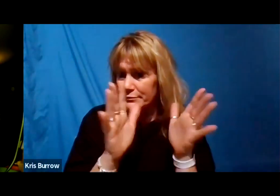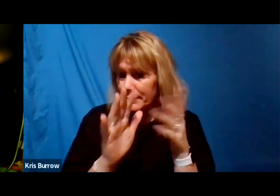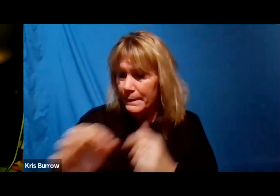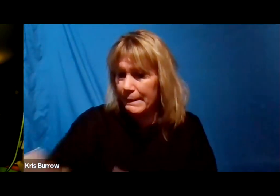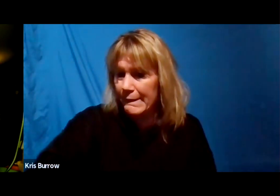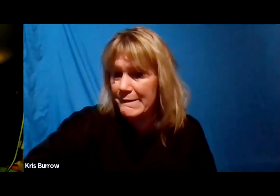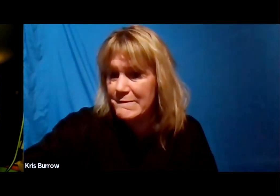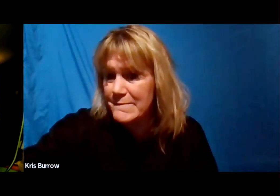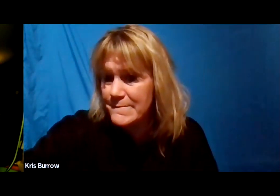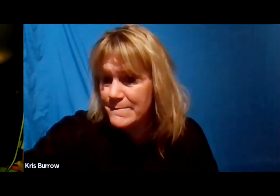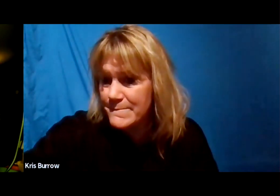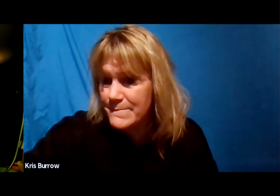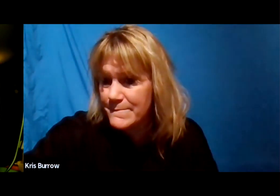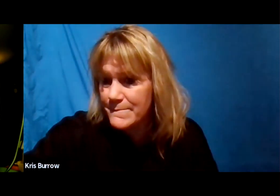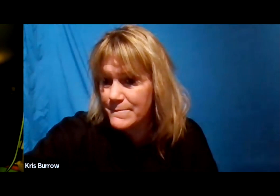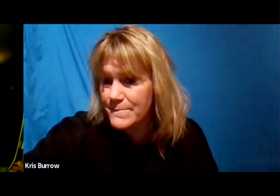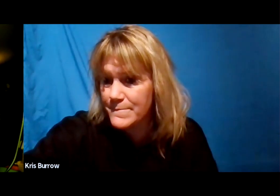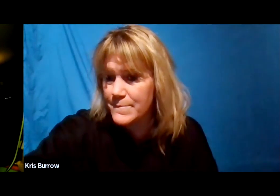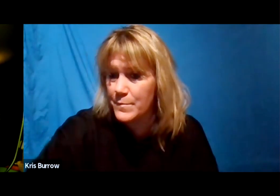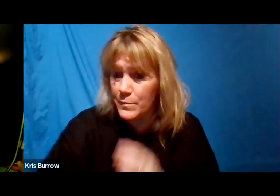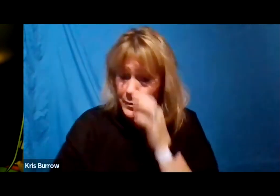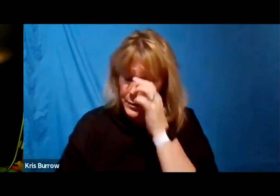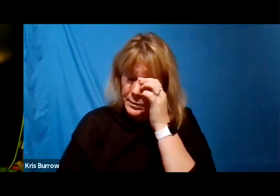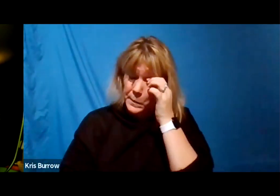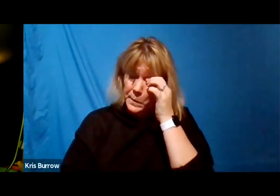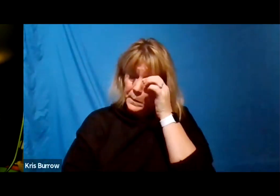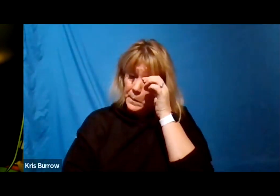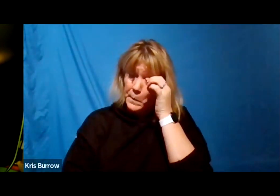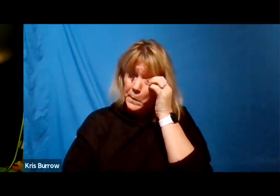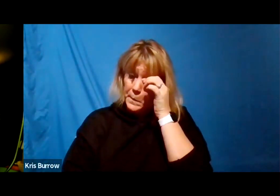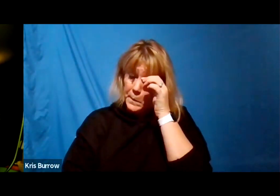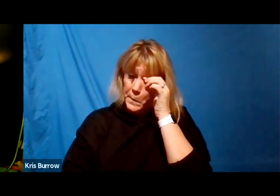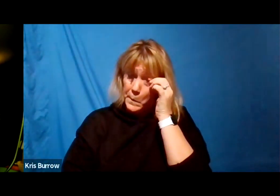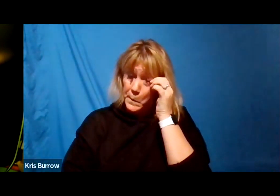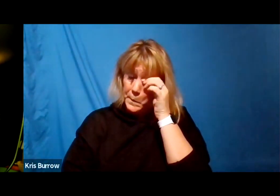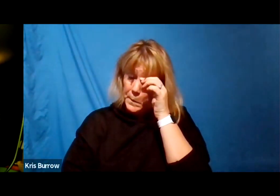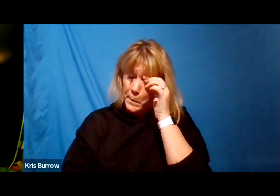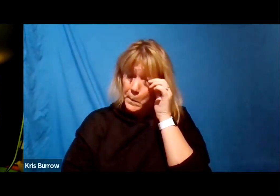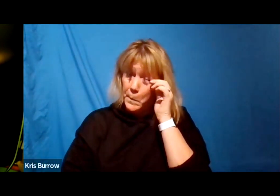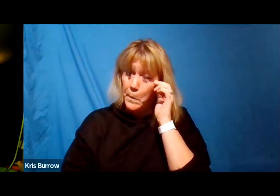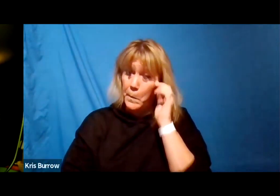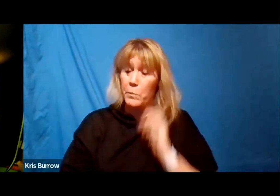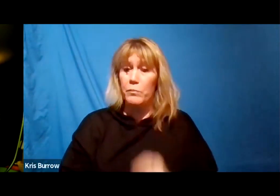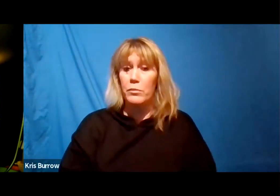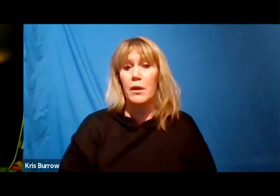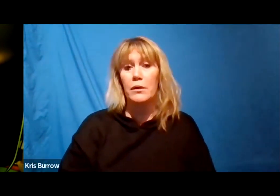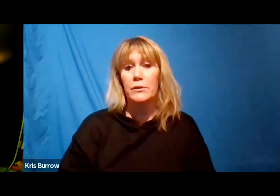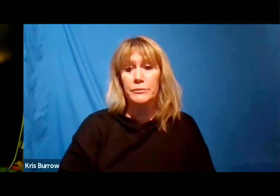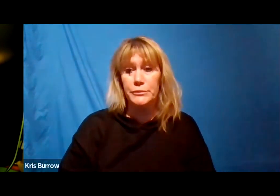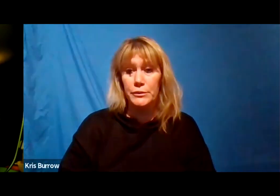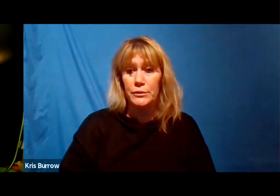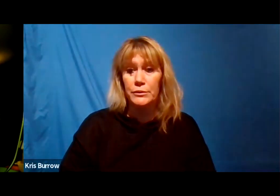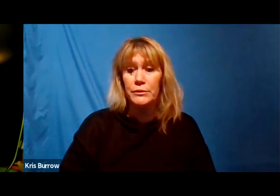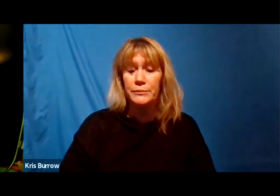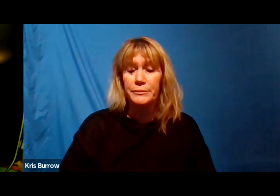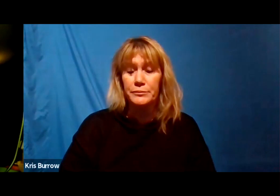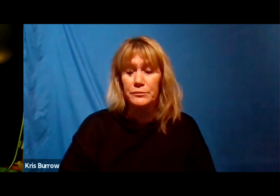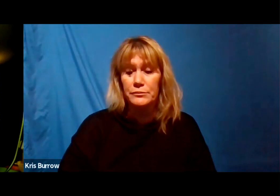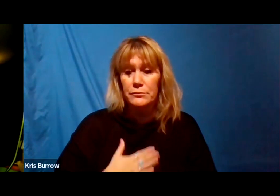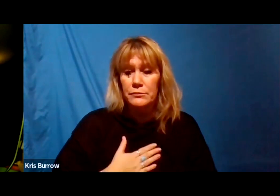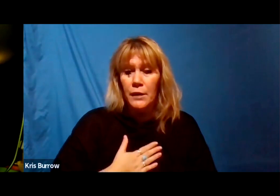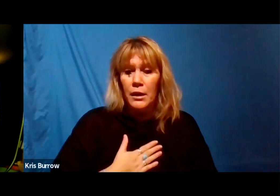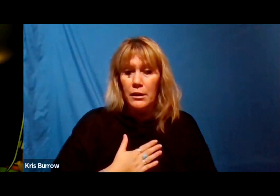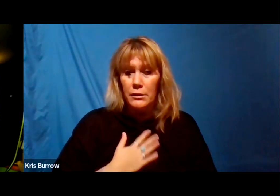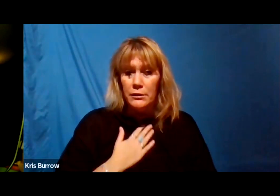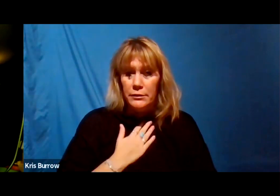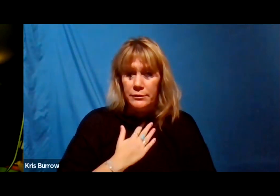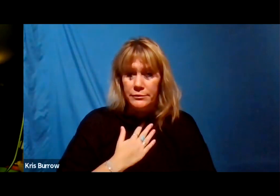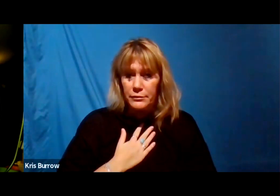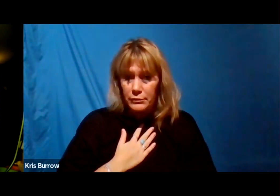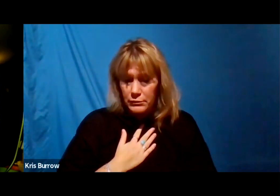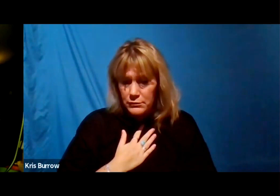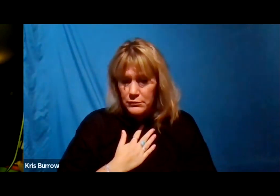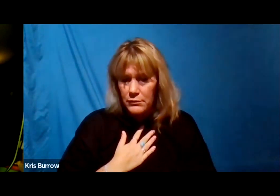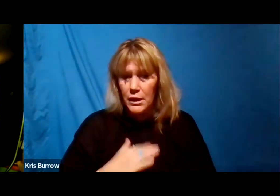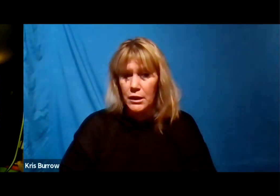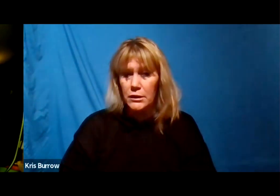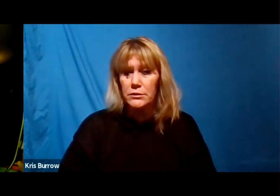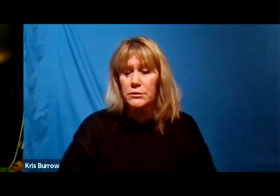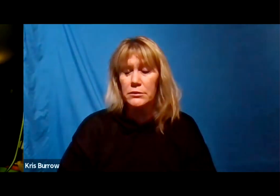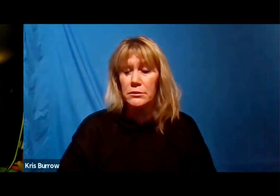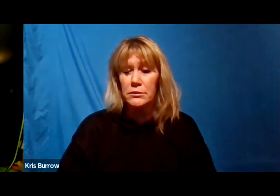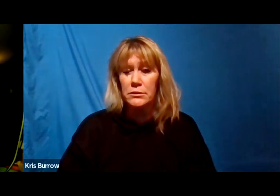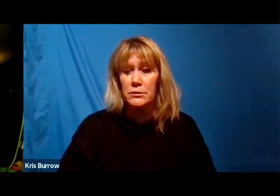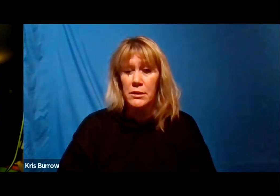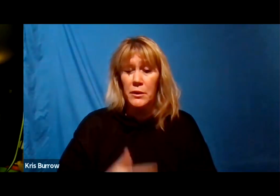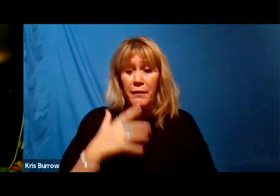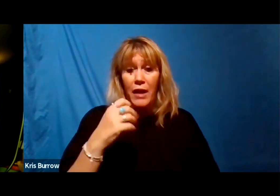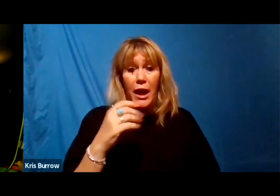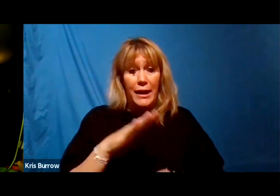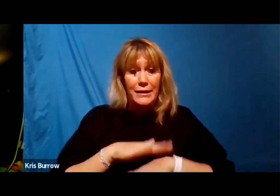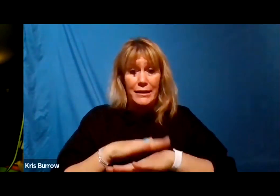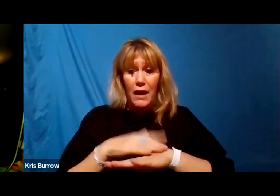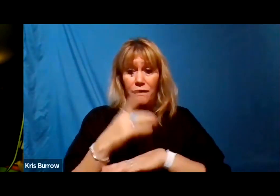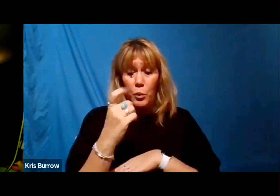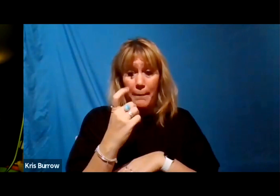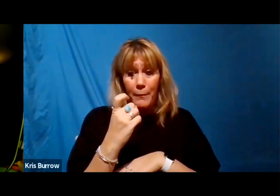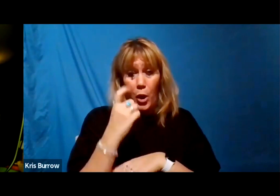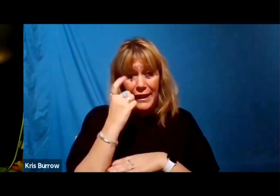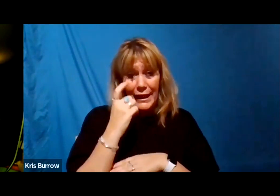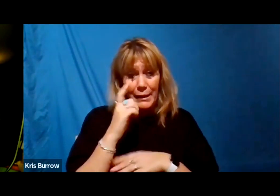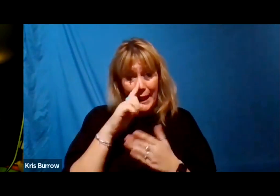I will rock you, I will rock you.